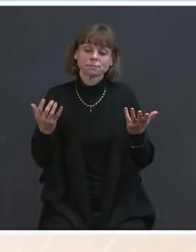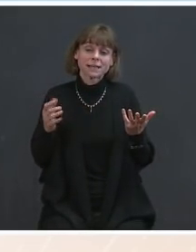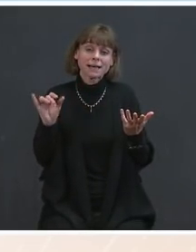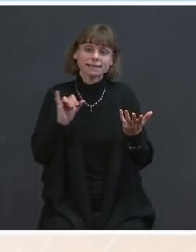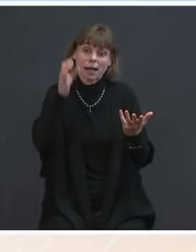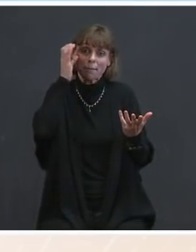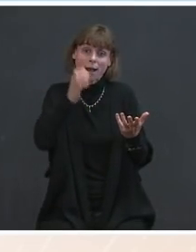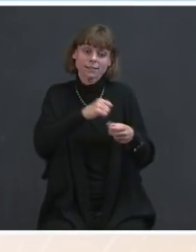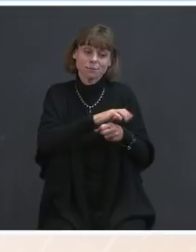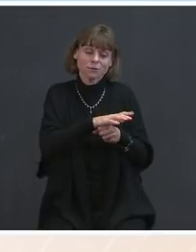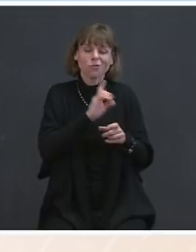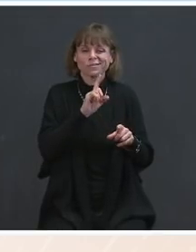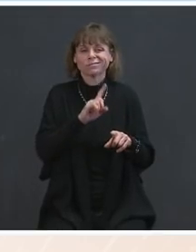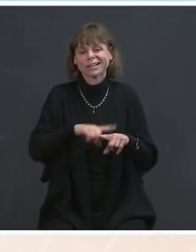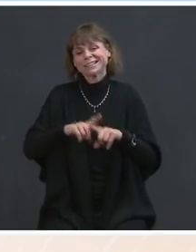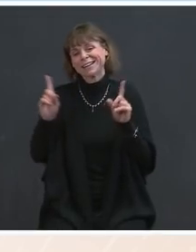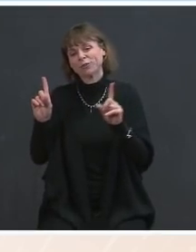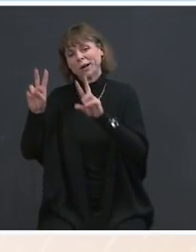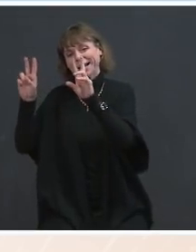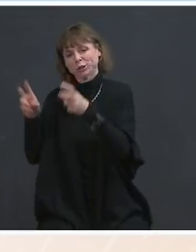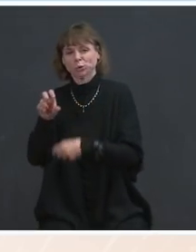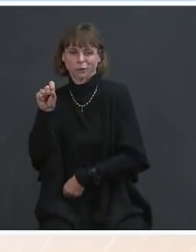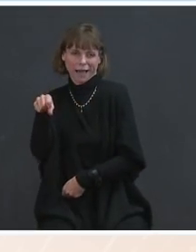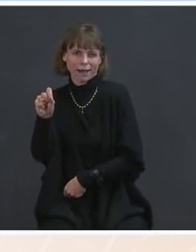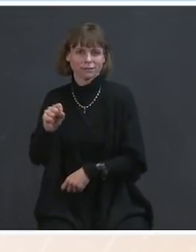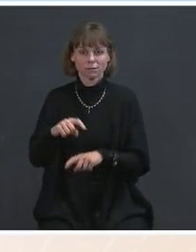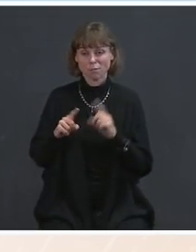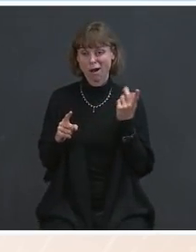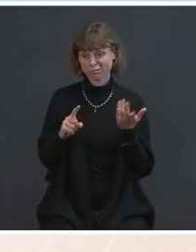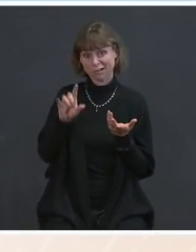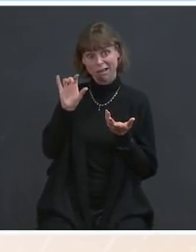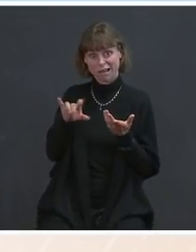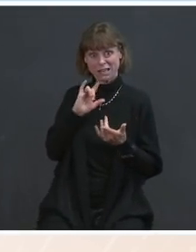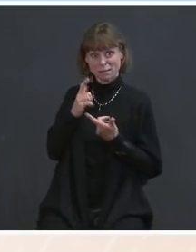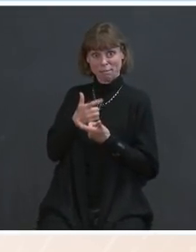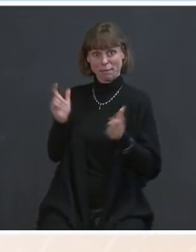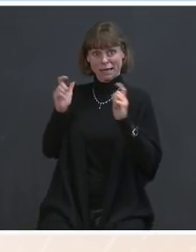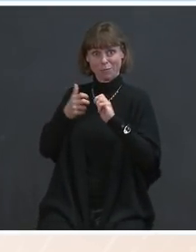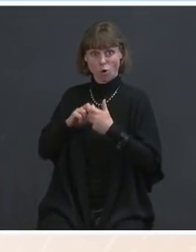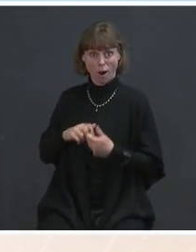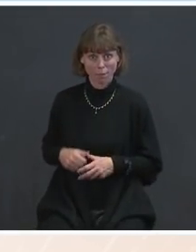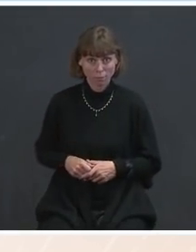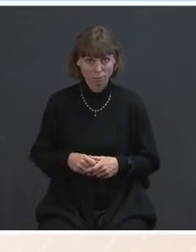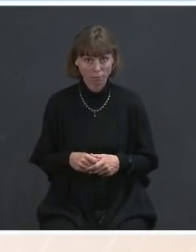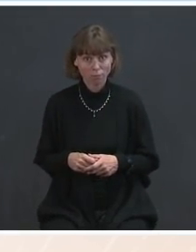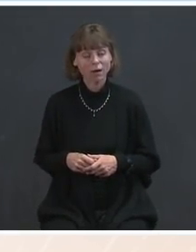but we recognize this is a big problem -- the last administration left us